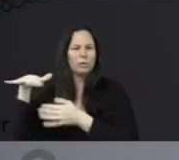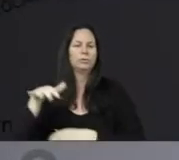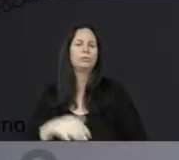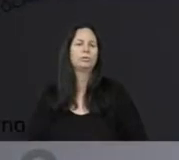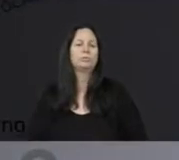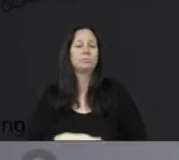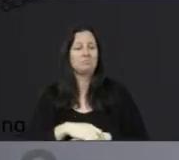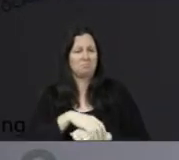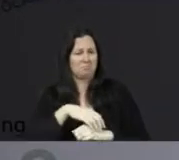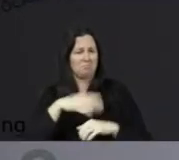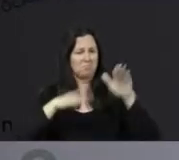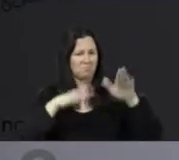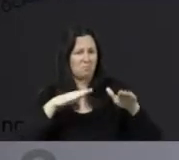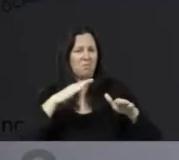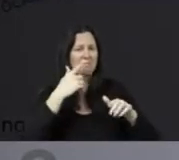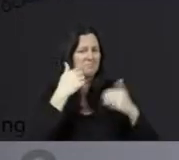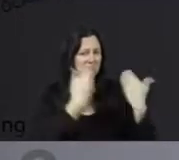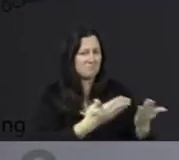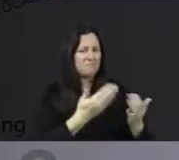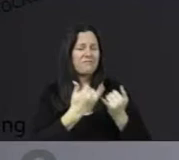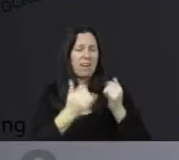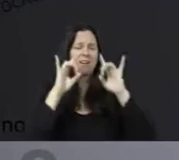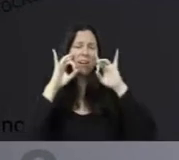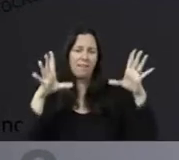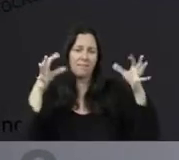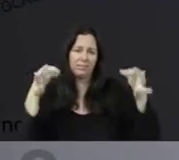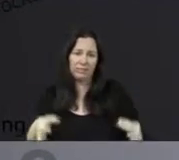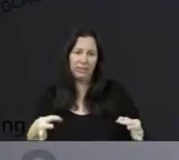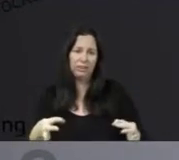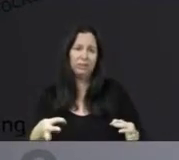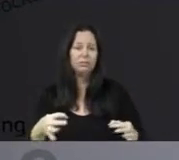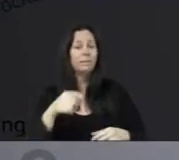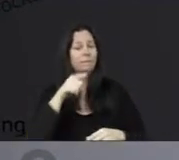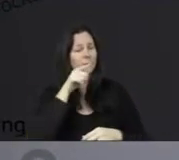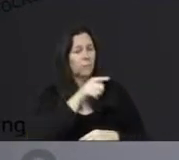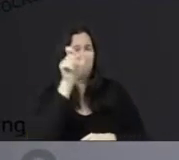And that is that if you're a person in a wheelchair,